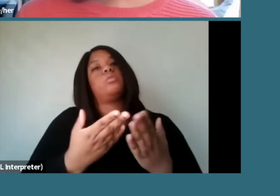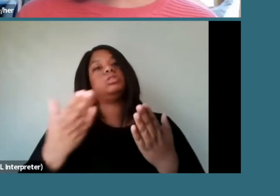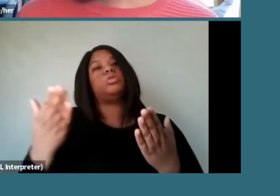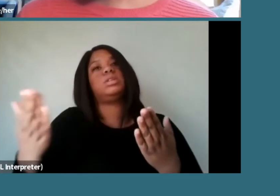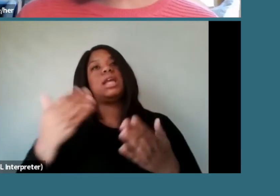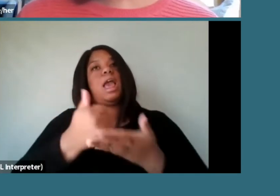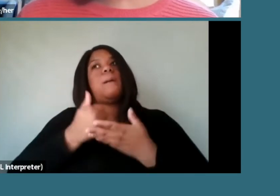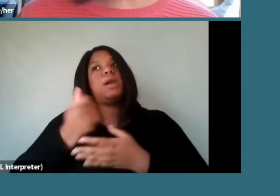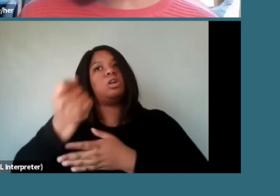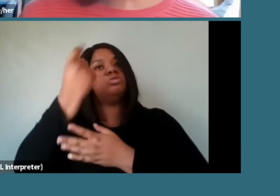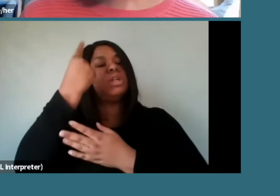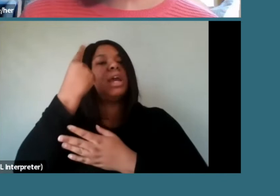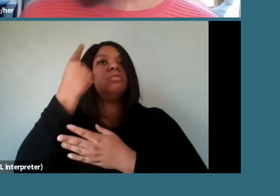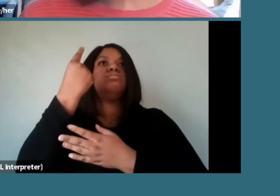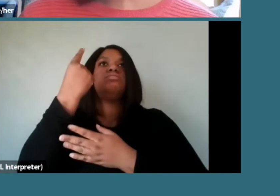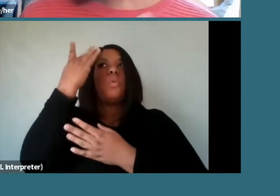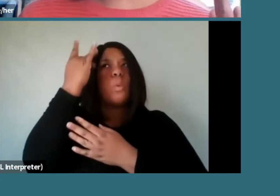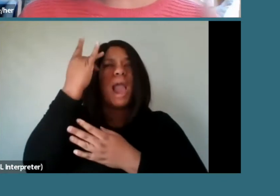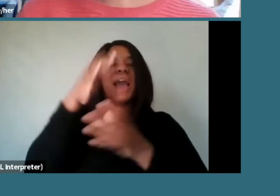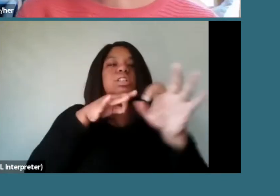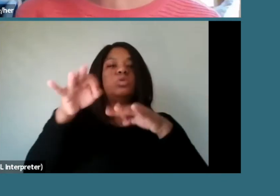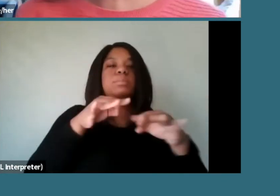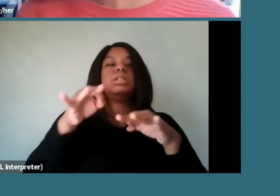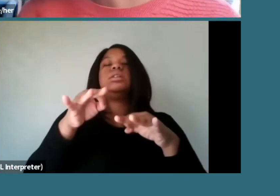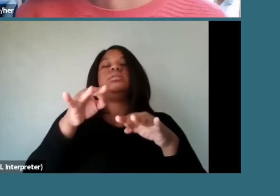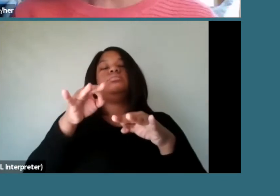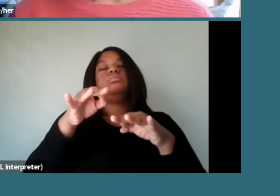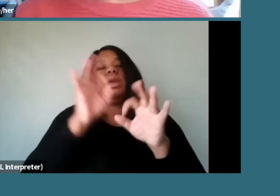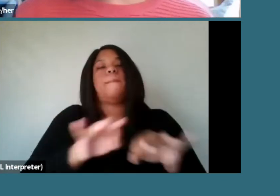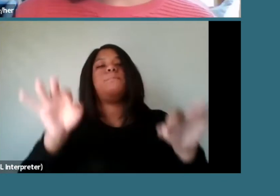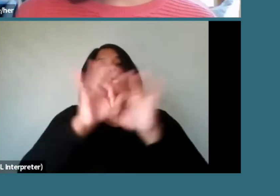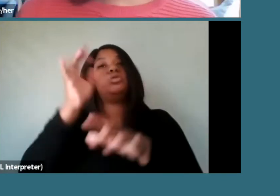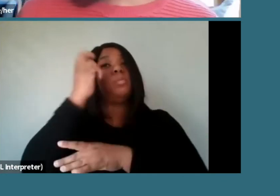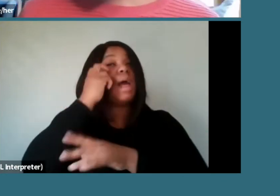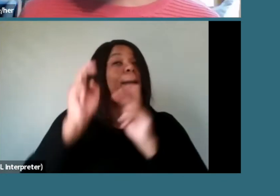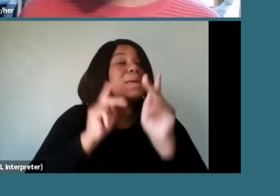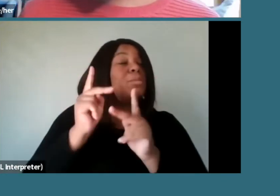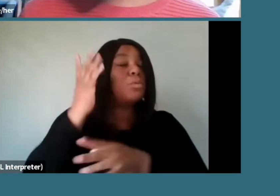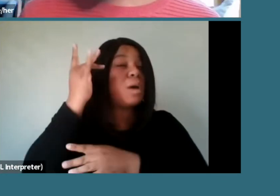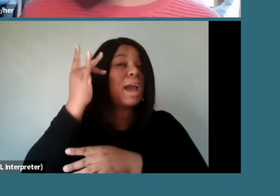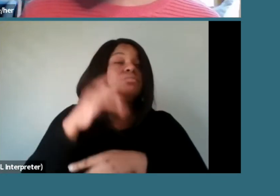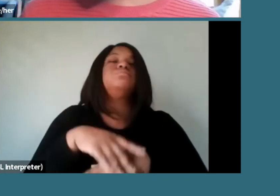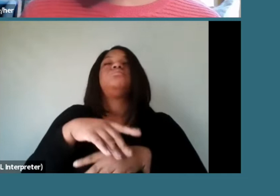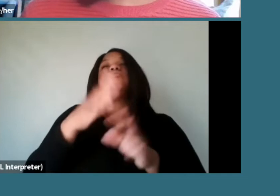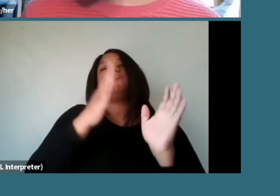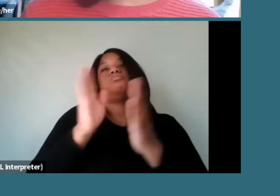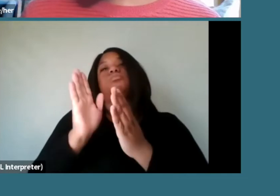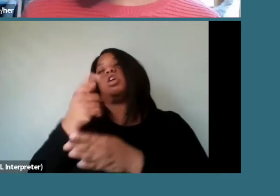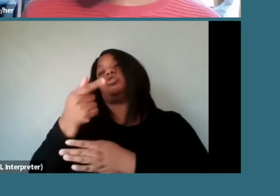this is important, why description is important to blind people. I would totally go to Georgina Kleege’s book,